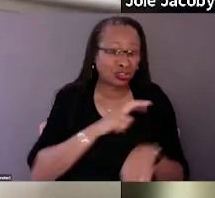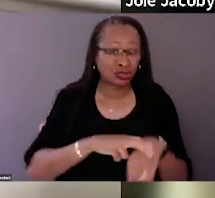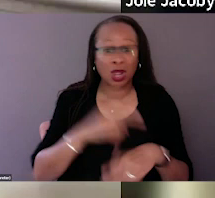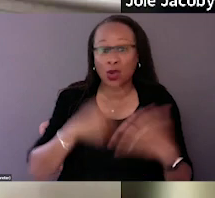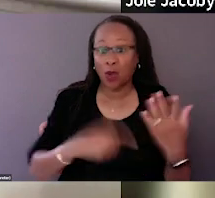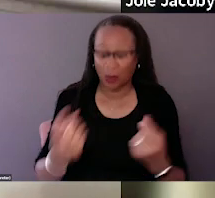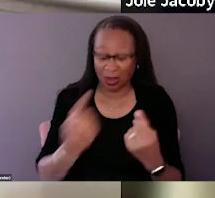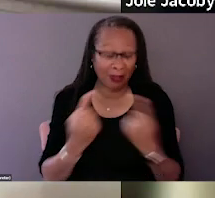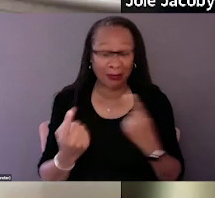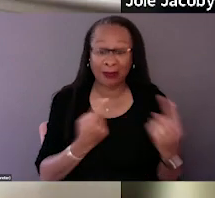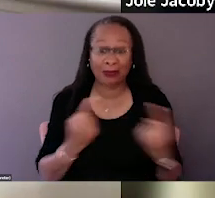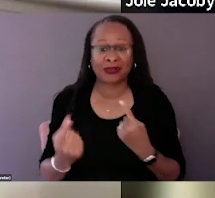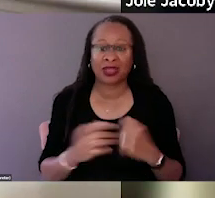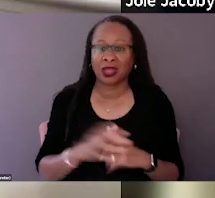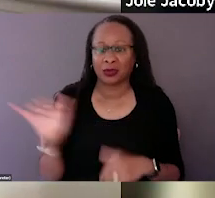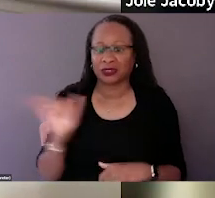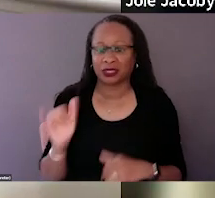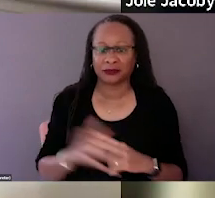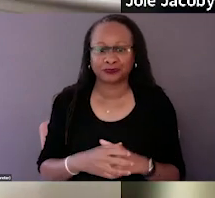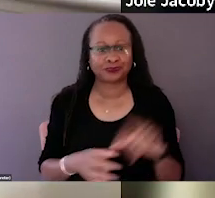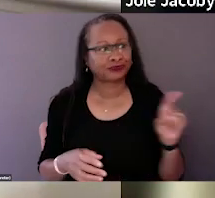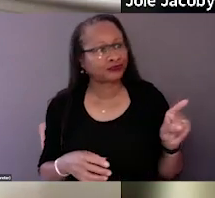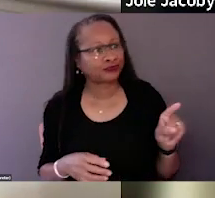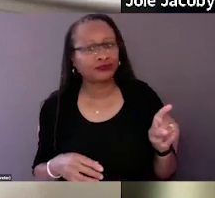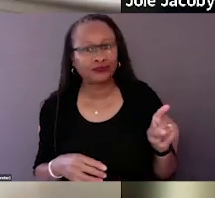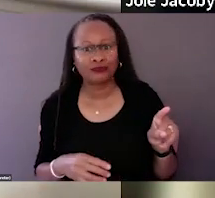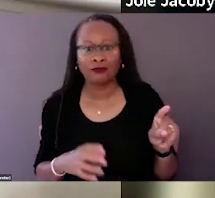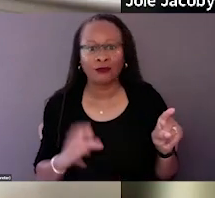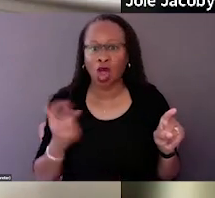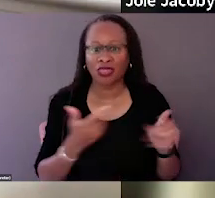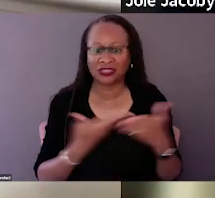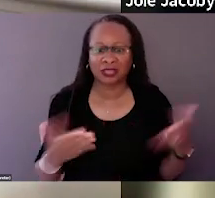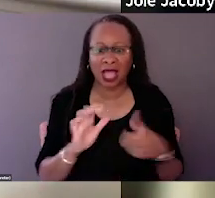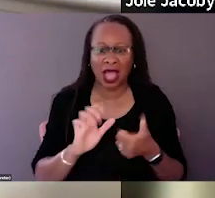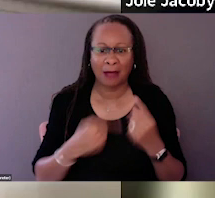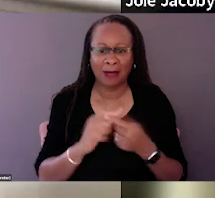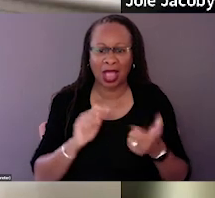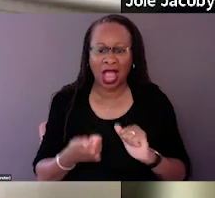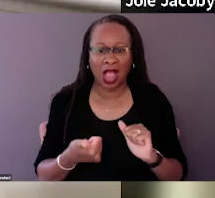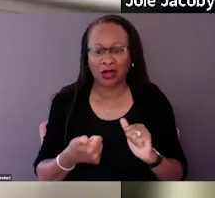And then it was all this stuff, about how to keep your silk pressed for a little longer.